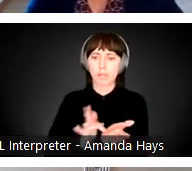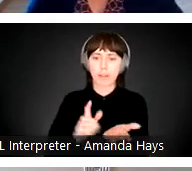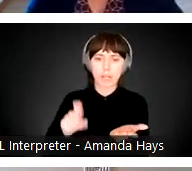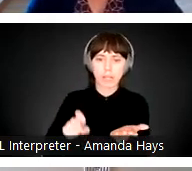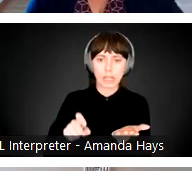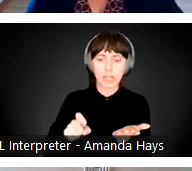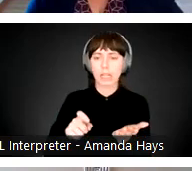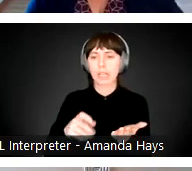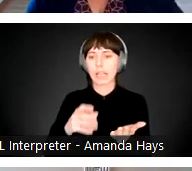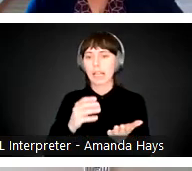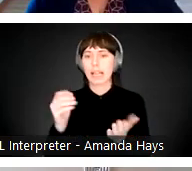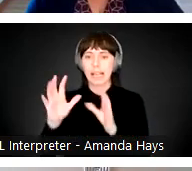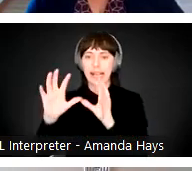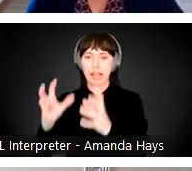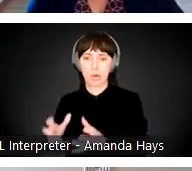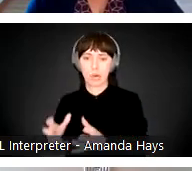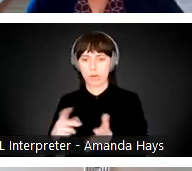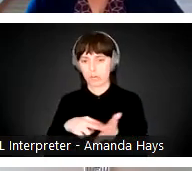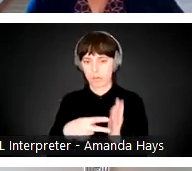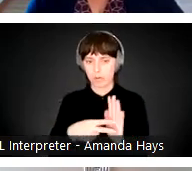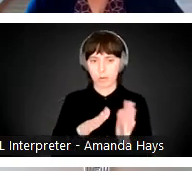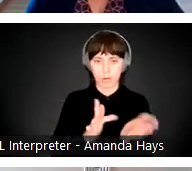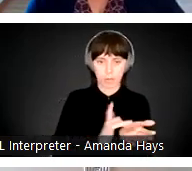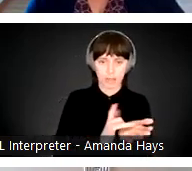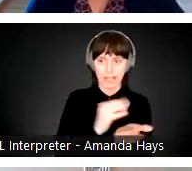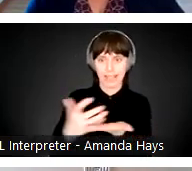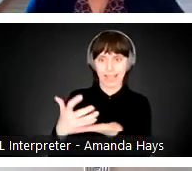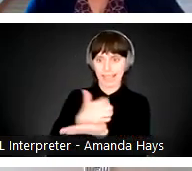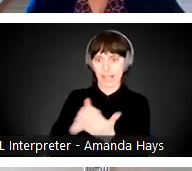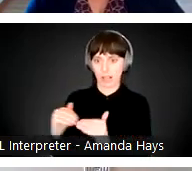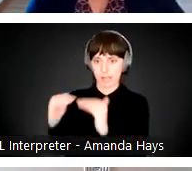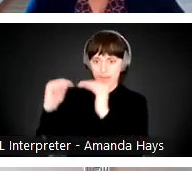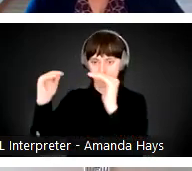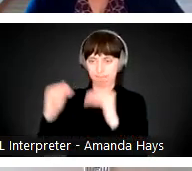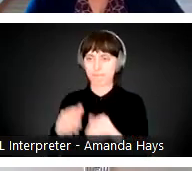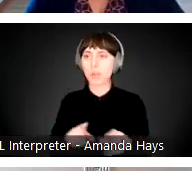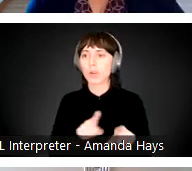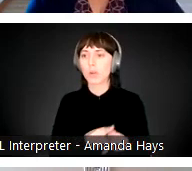needs- so, what your medical needs are as